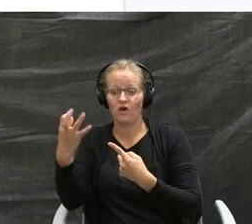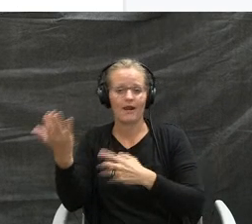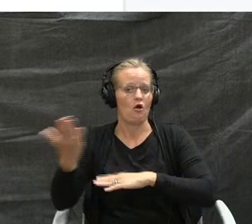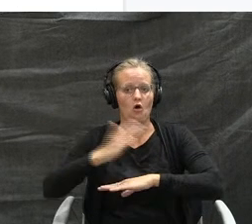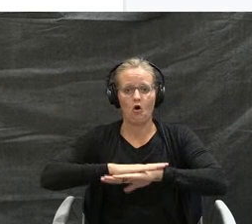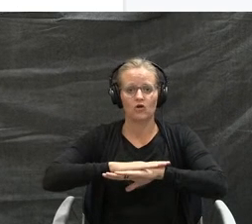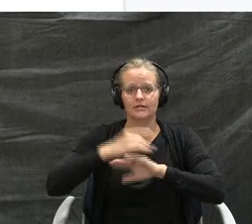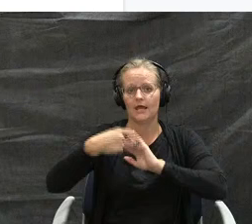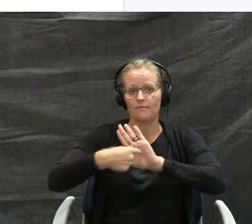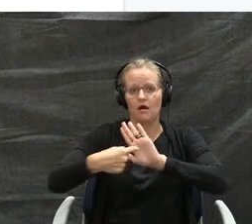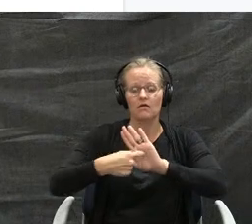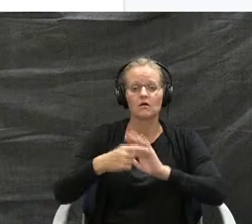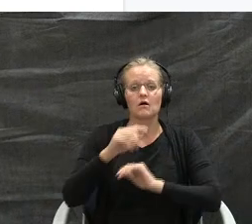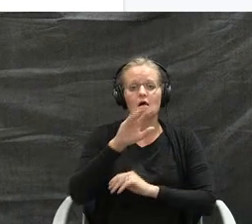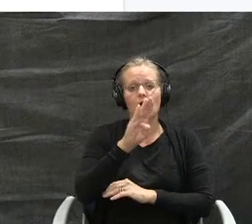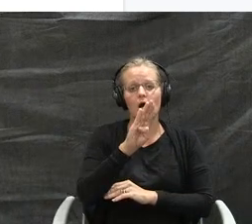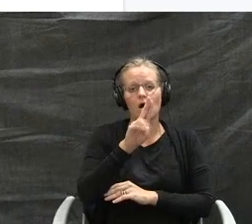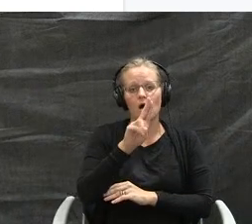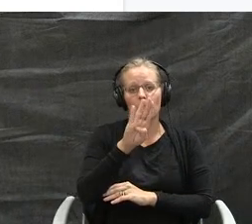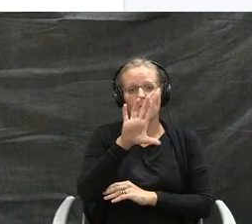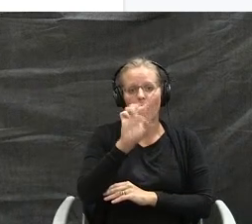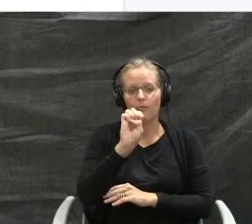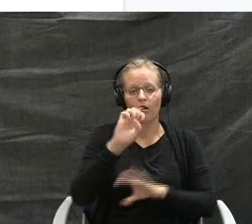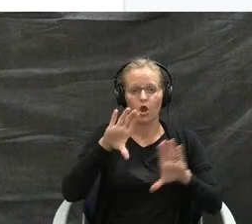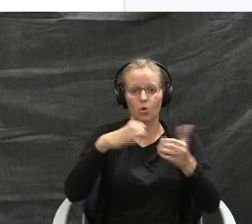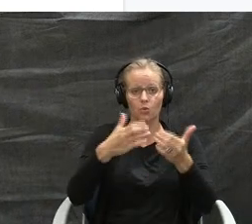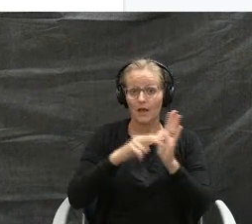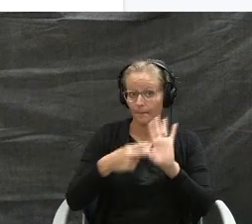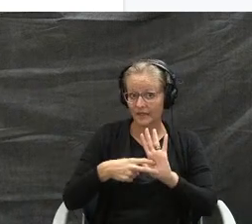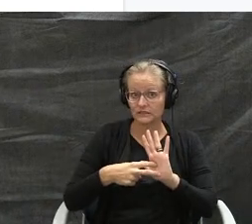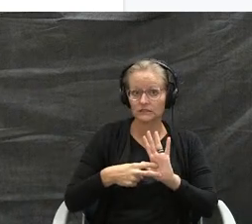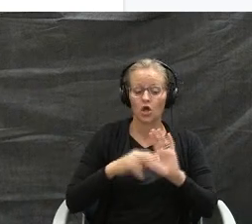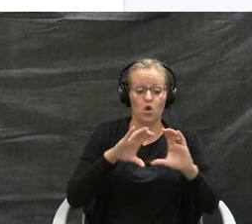Bubble groups again are groups of students and staff organized